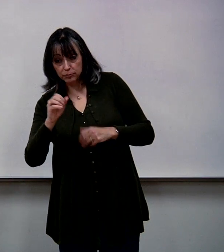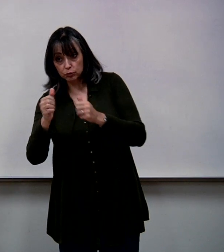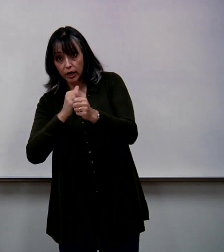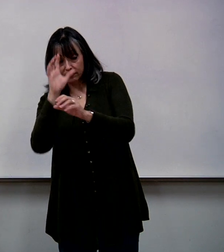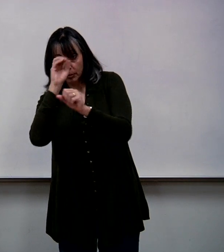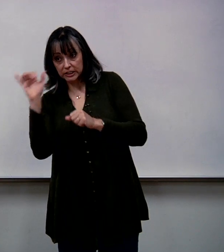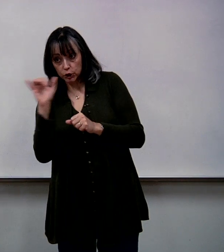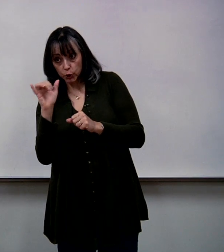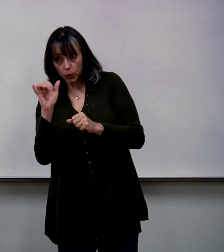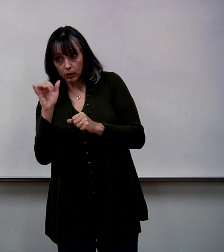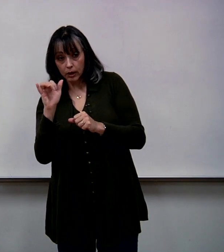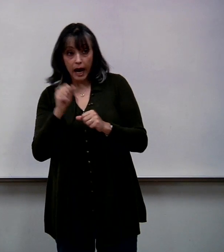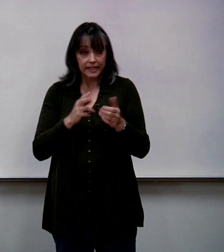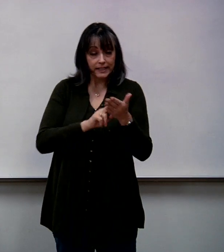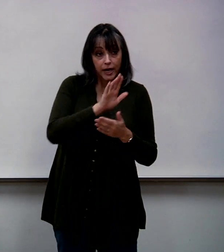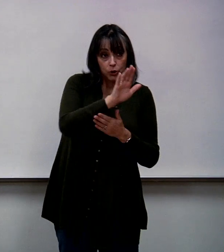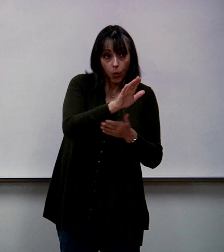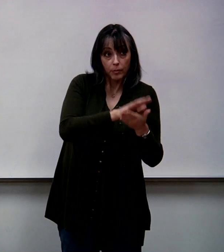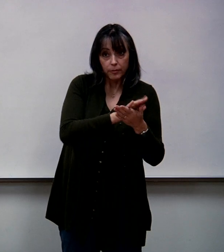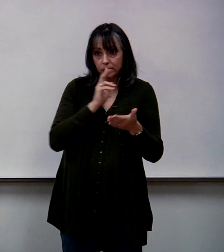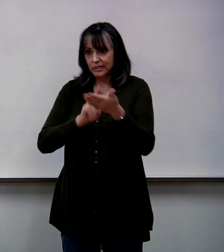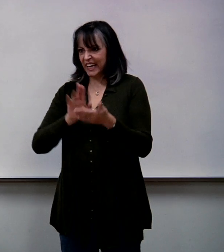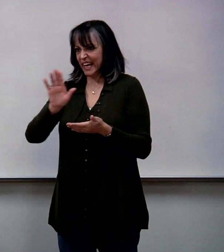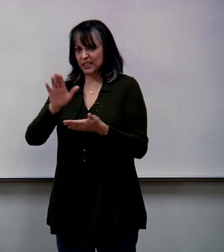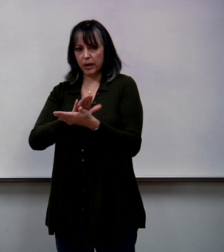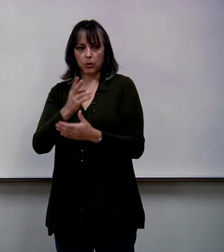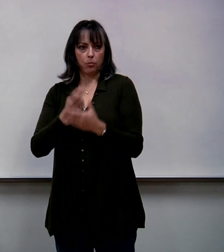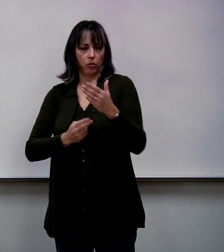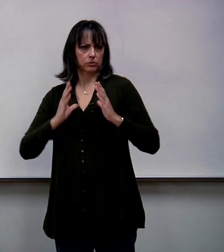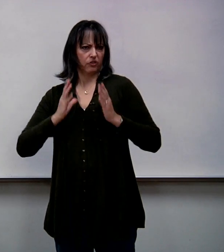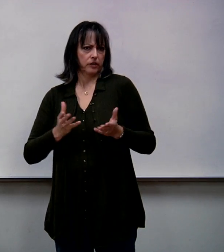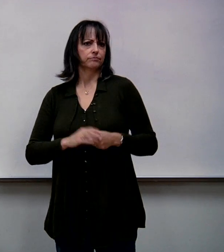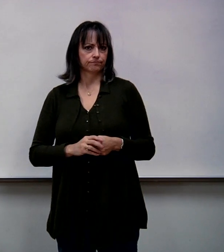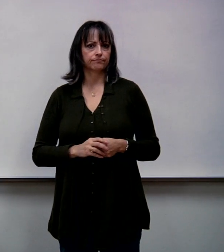I can sign your petition and James's petition and that is okay!